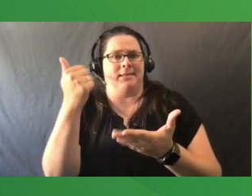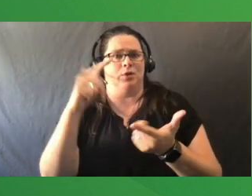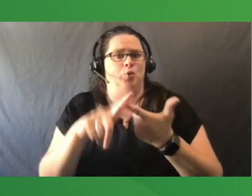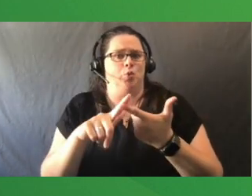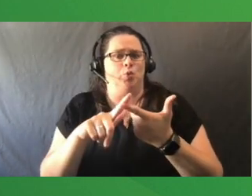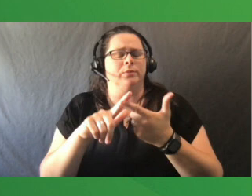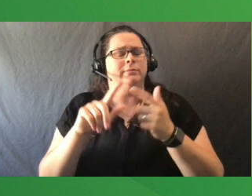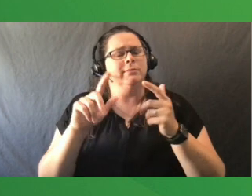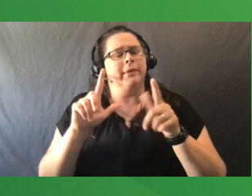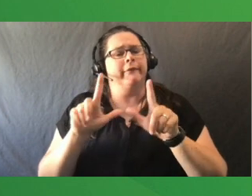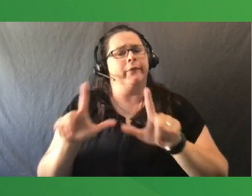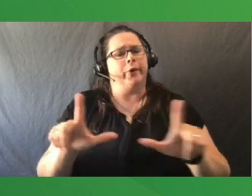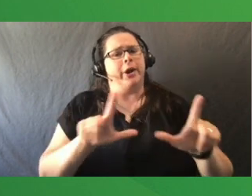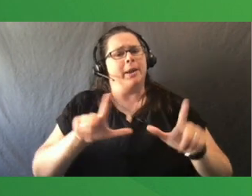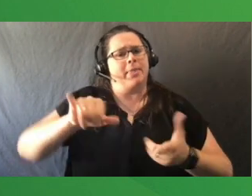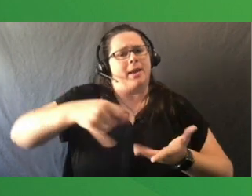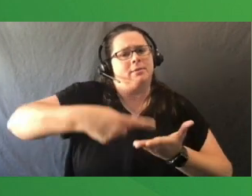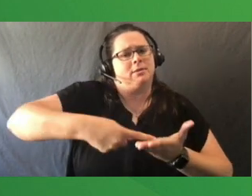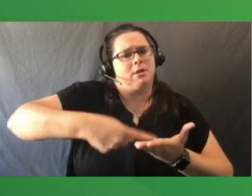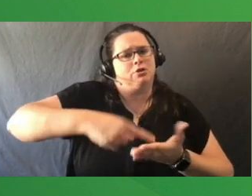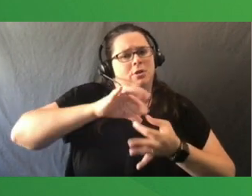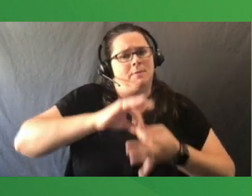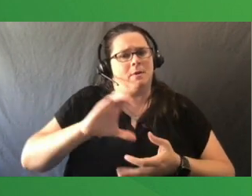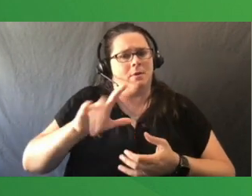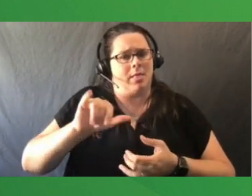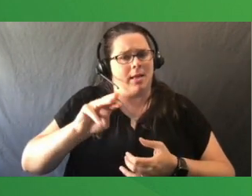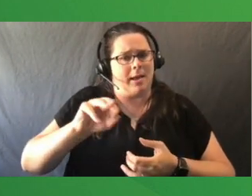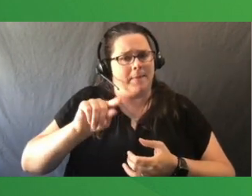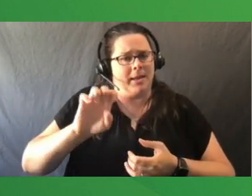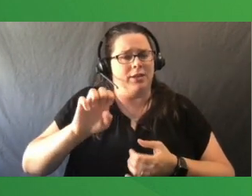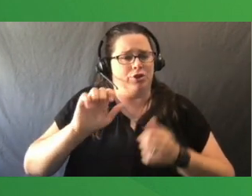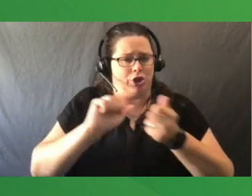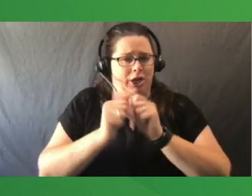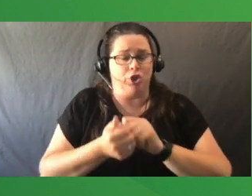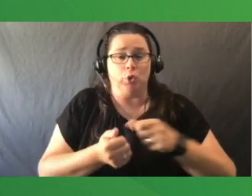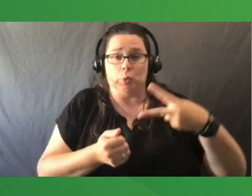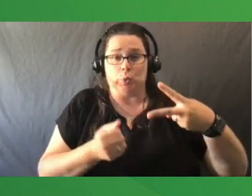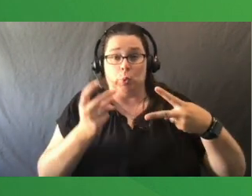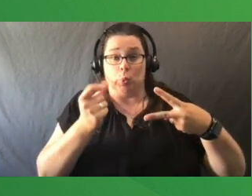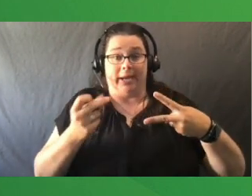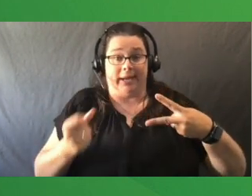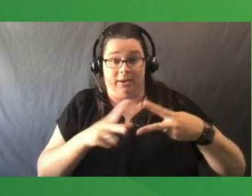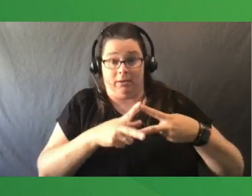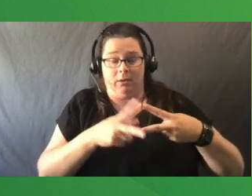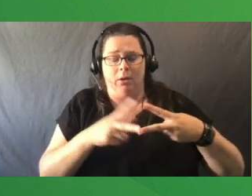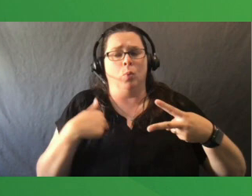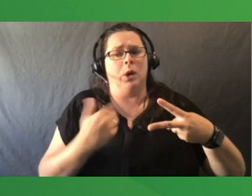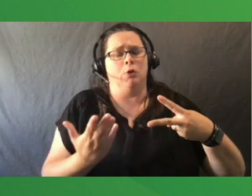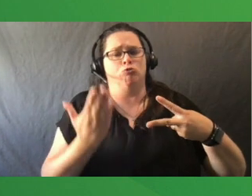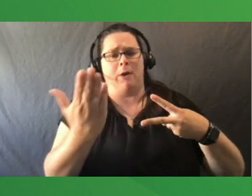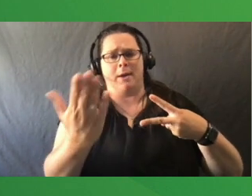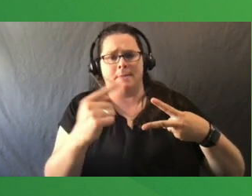discussions. And two quick things that I'll point out is that we really do recommend that you bring